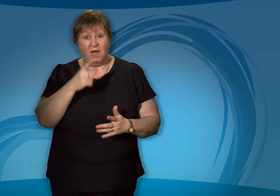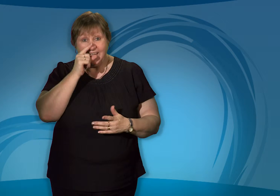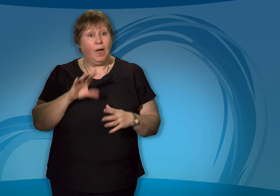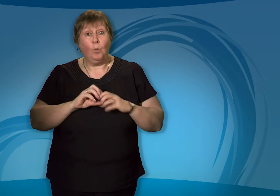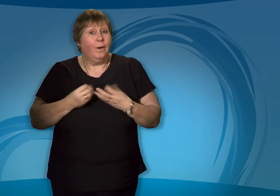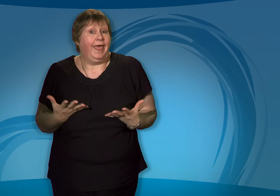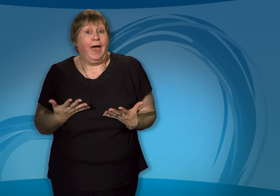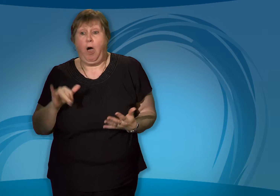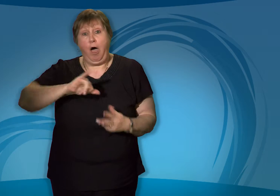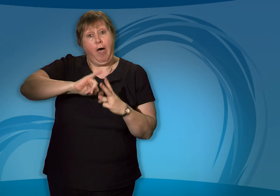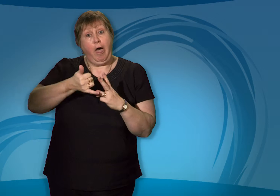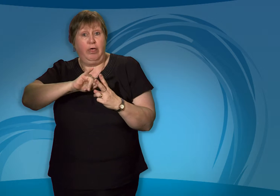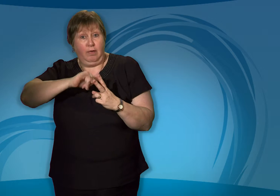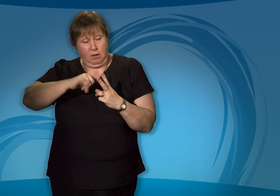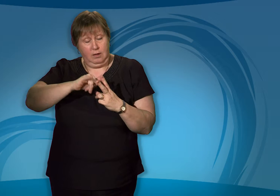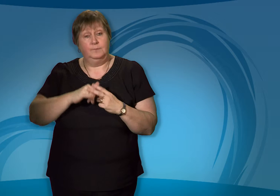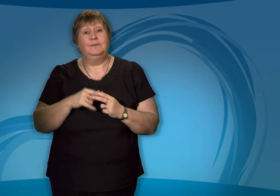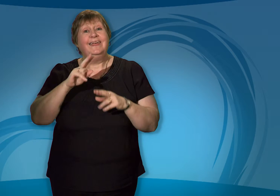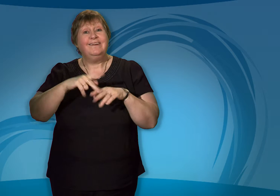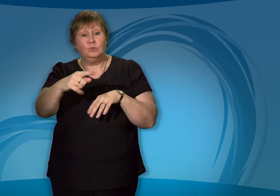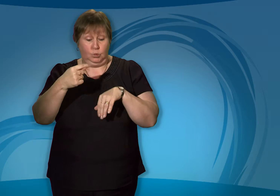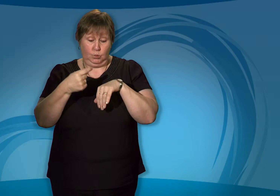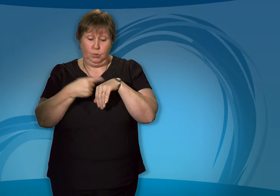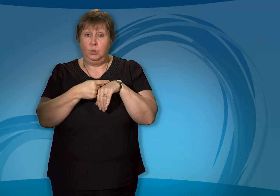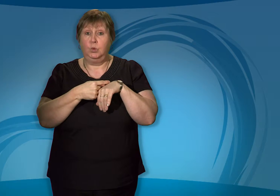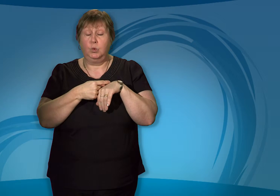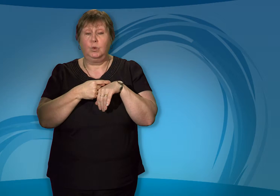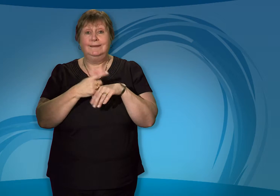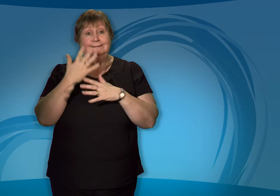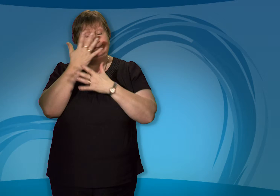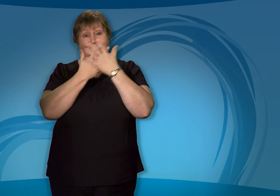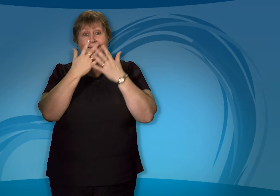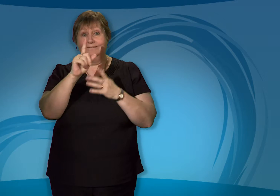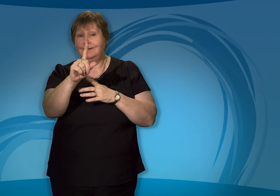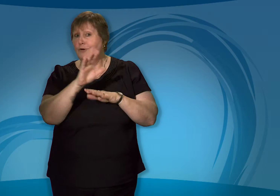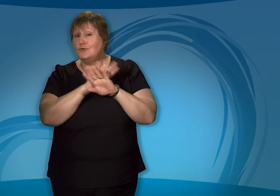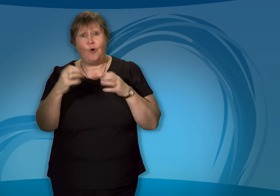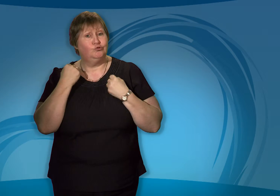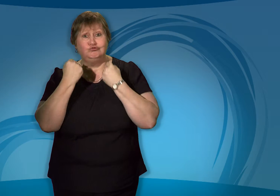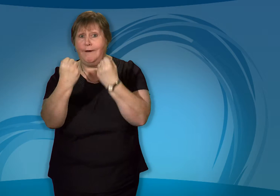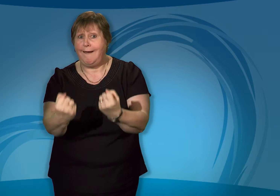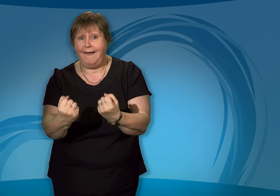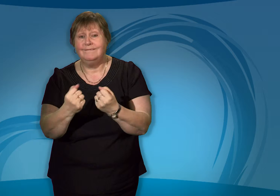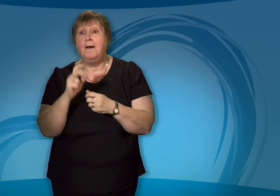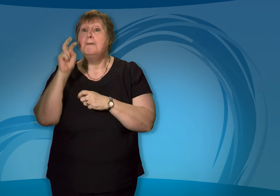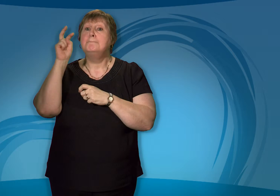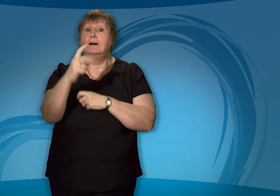wish, but you can choose not to have any. If you have a sedative injection, you must not drive or go